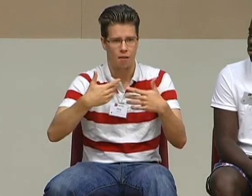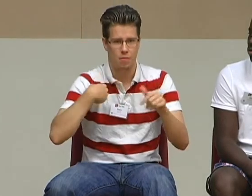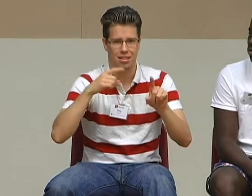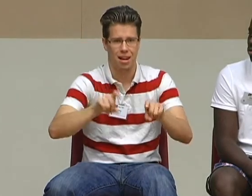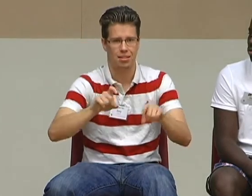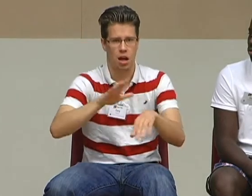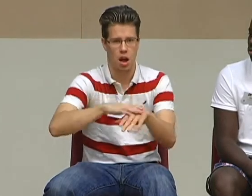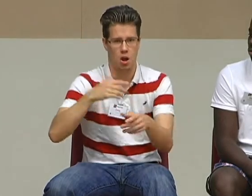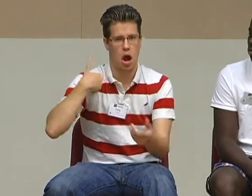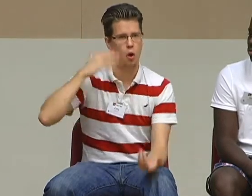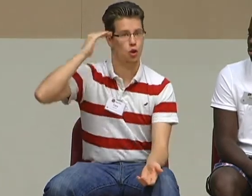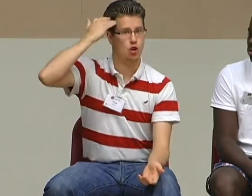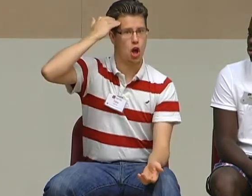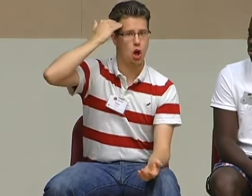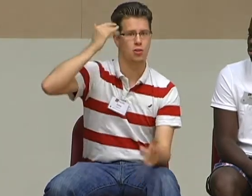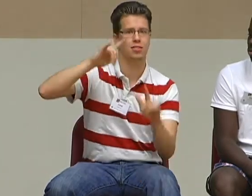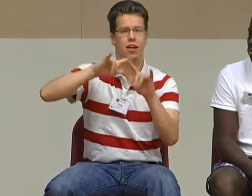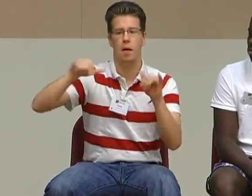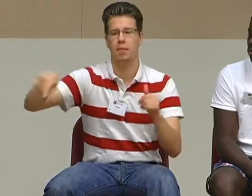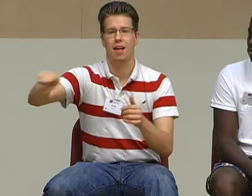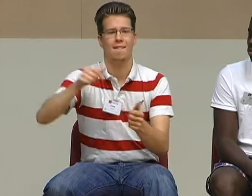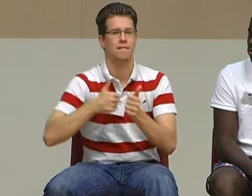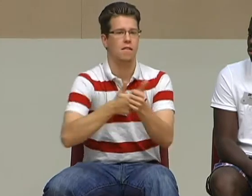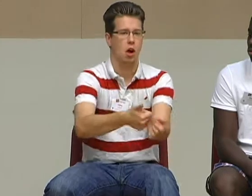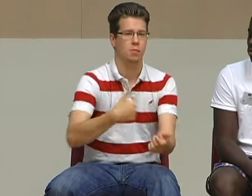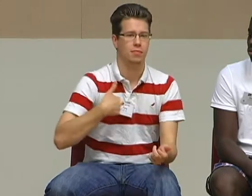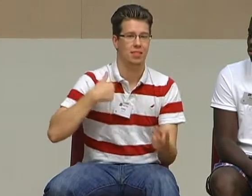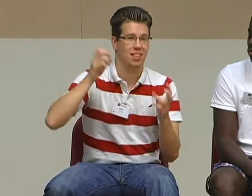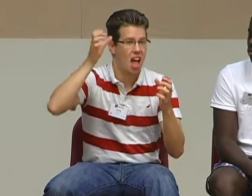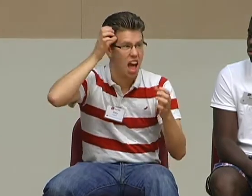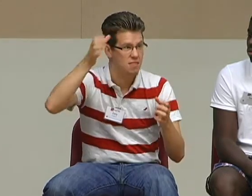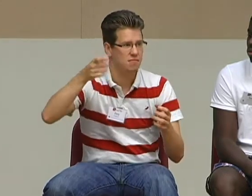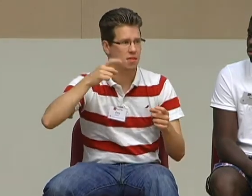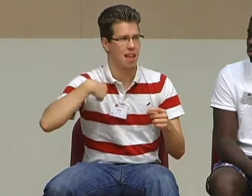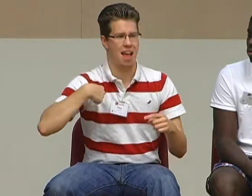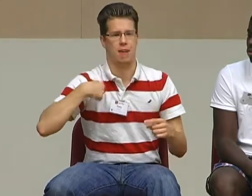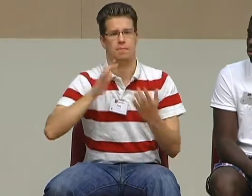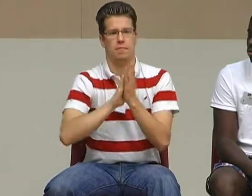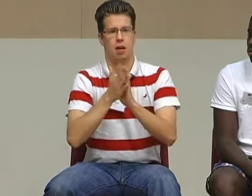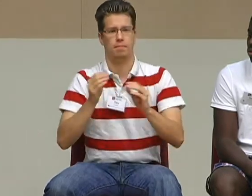we were testing because I knew then that they would have to follow me and so you have to